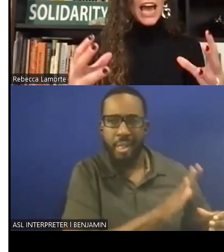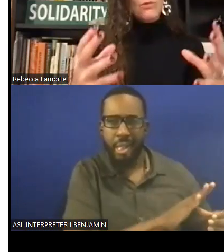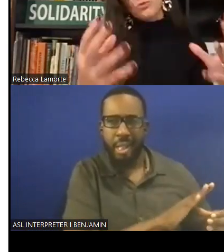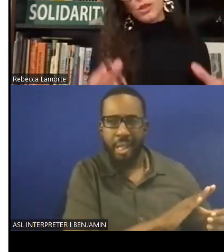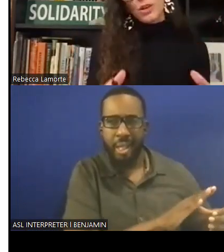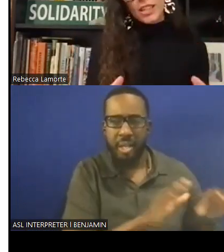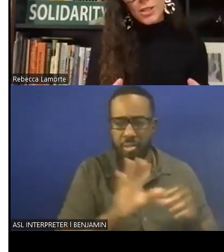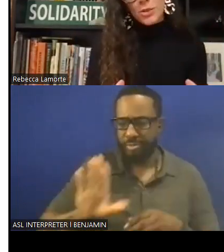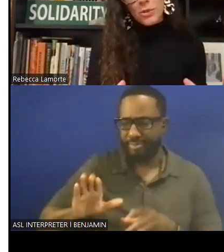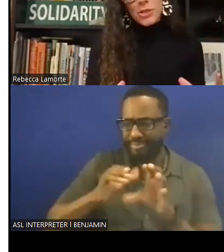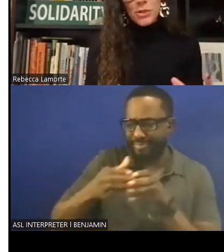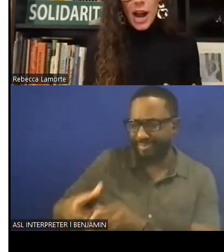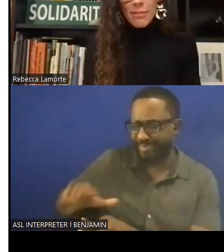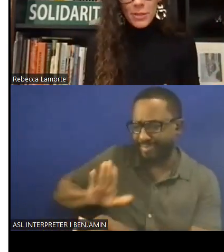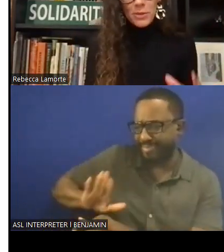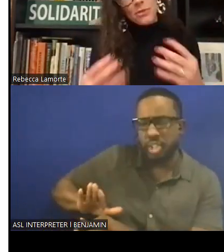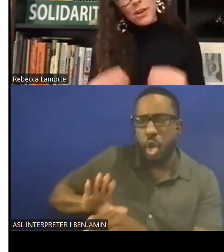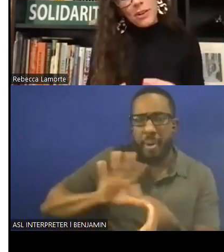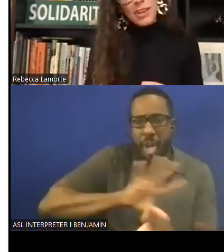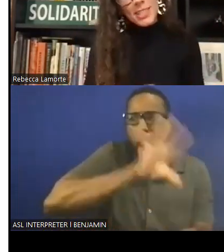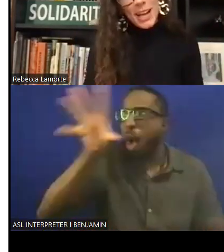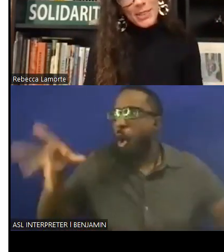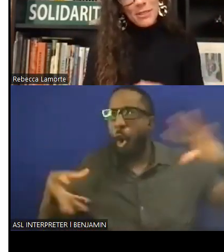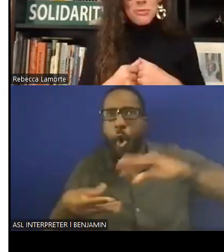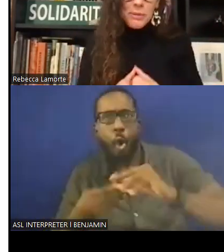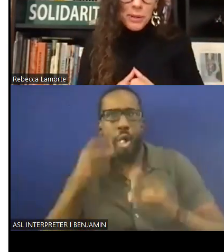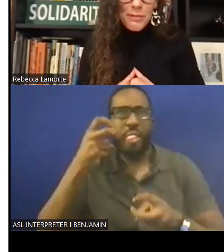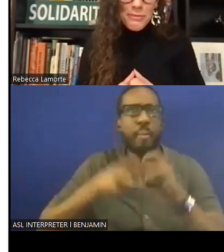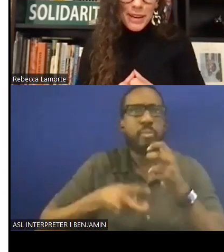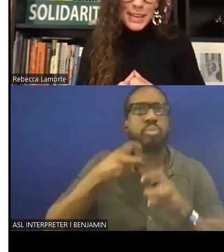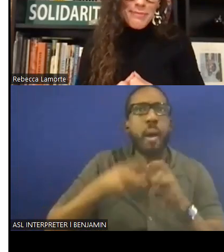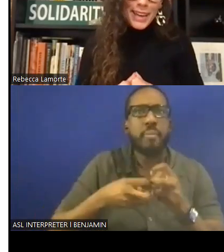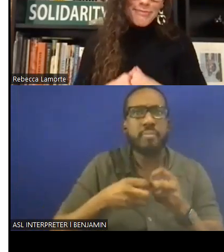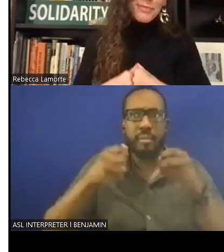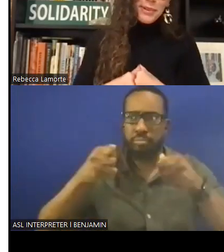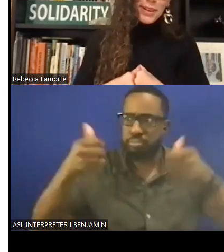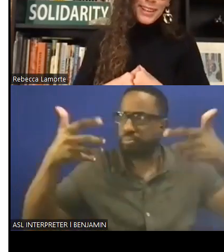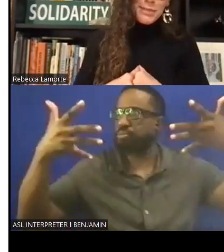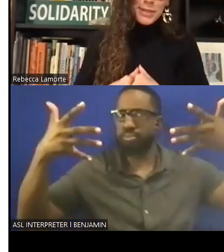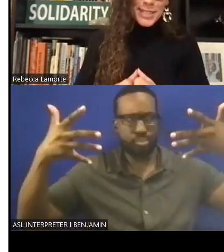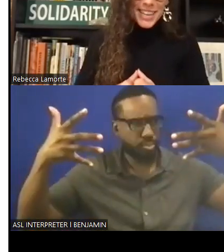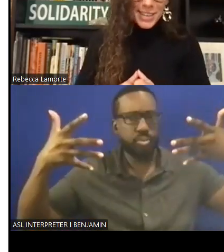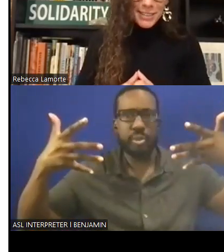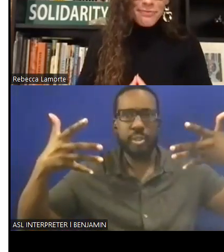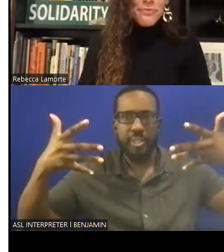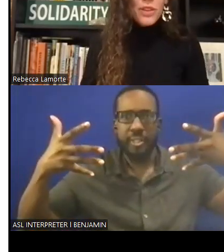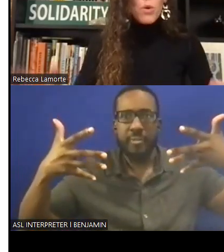And now as we look at these two original graphics, which was very fun and nostalgic for me to pull up for my campaign while working on this presentation,